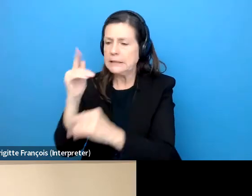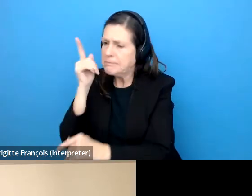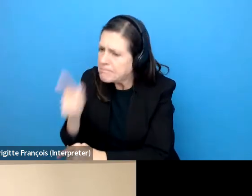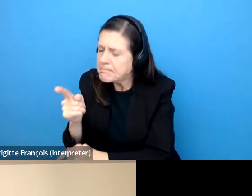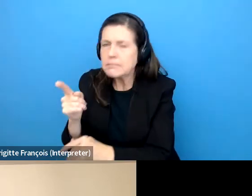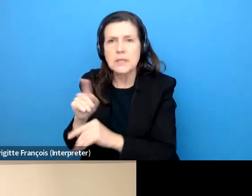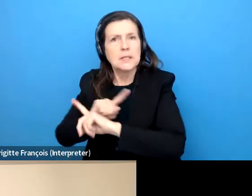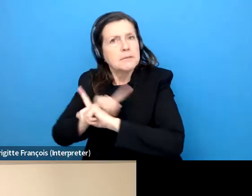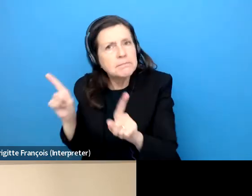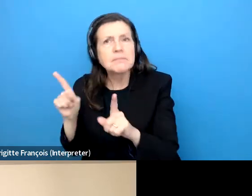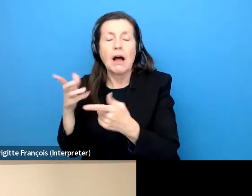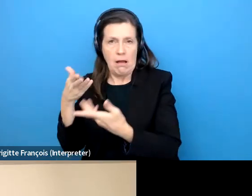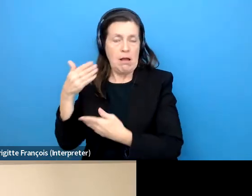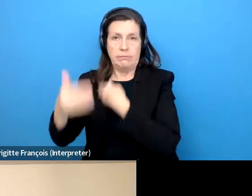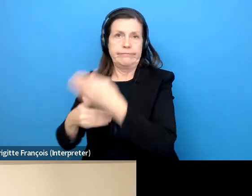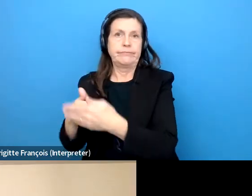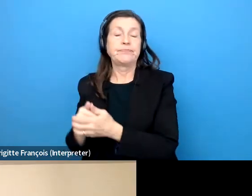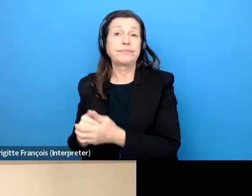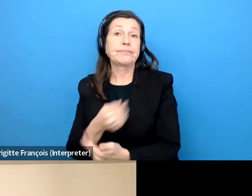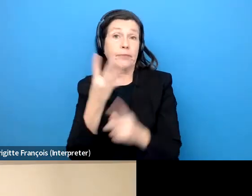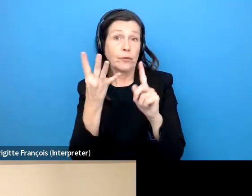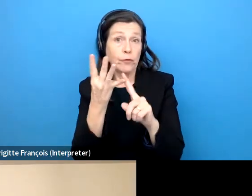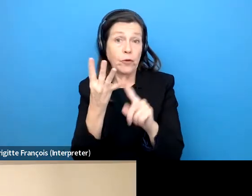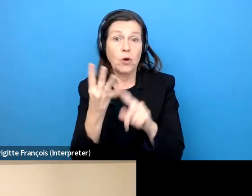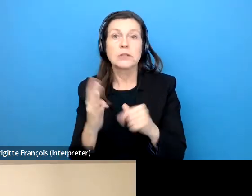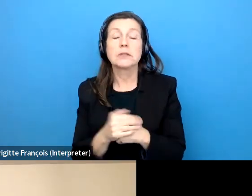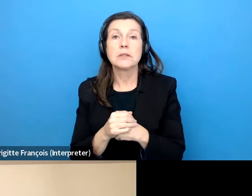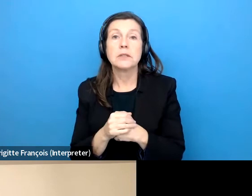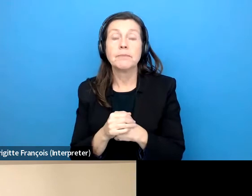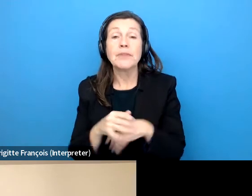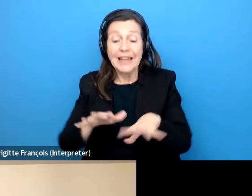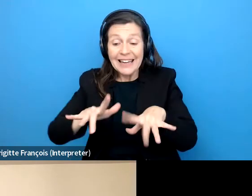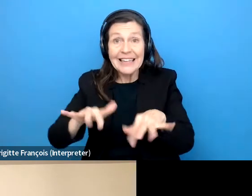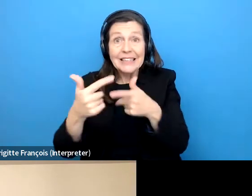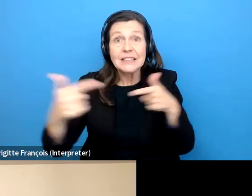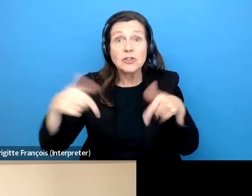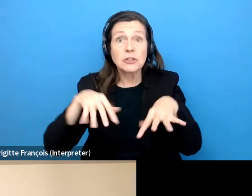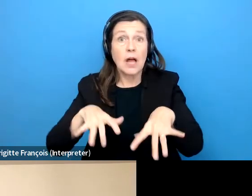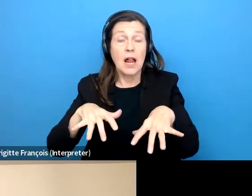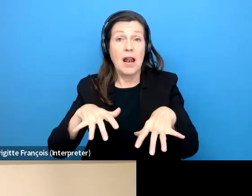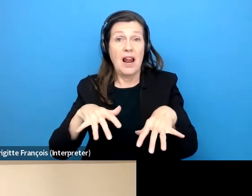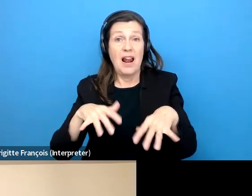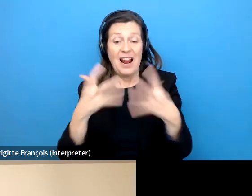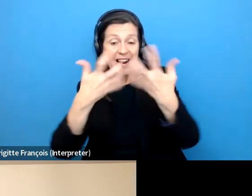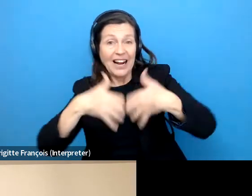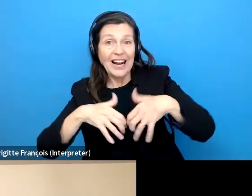The fourth root cause. Increased use of digital technology, especially during a crisis,